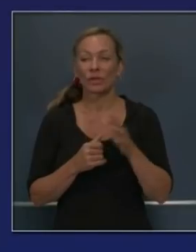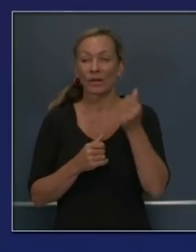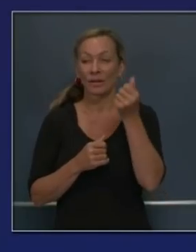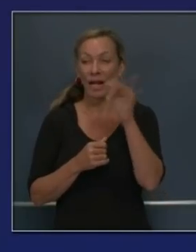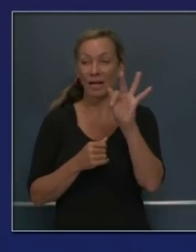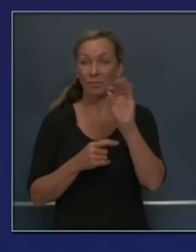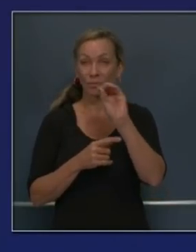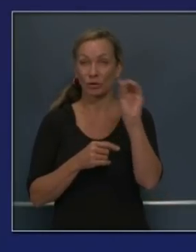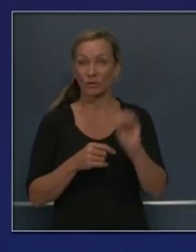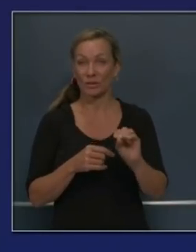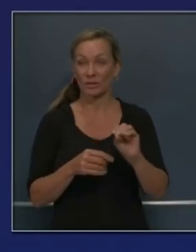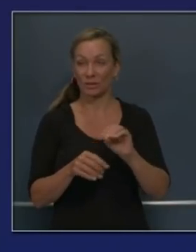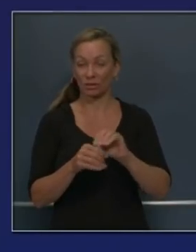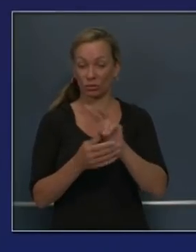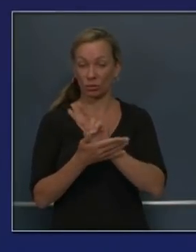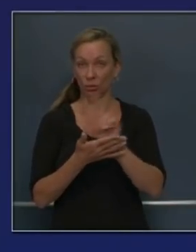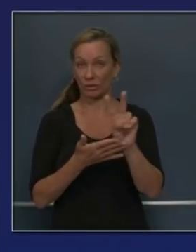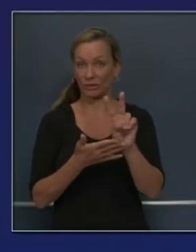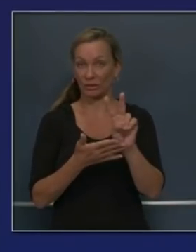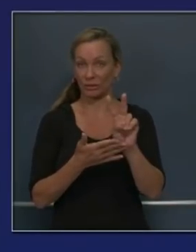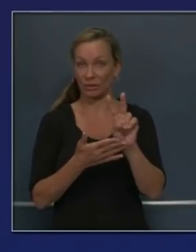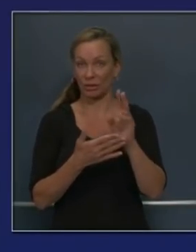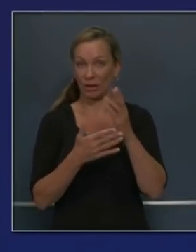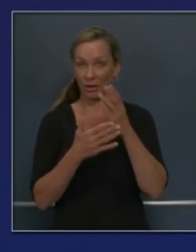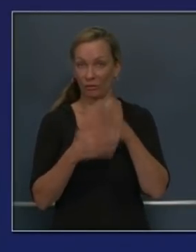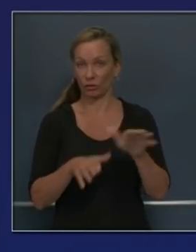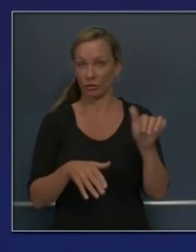AGAIN, TRENDING NOT TO SIMILAR TO HOSPITAL NUMBERS, OVER A 14